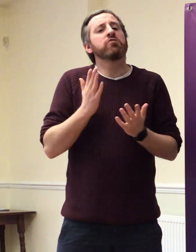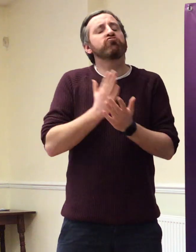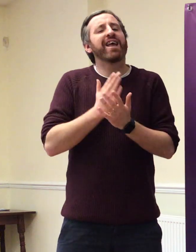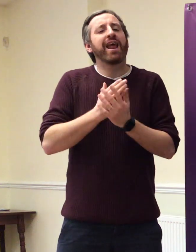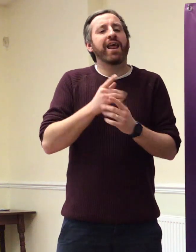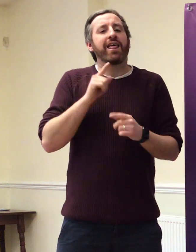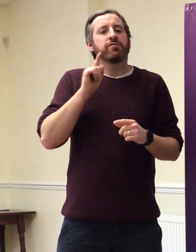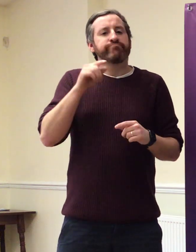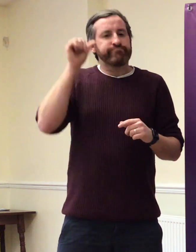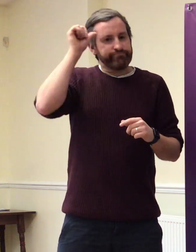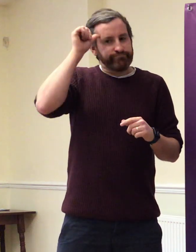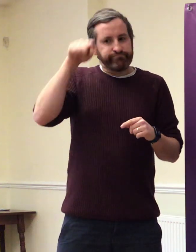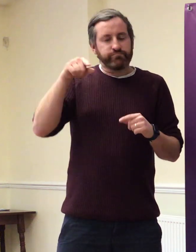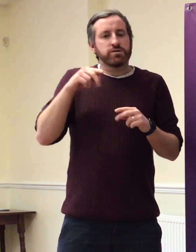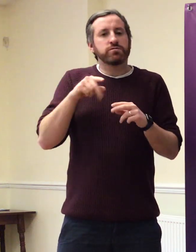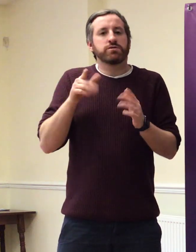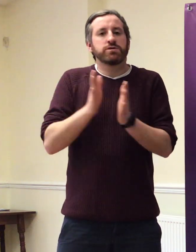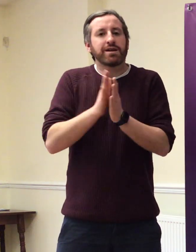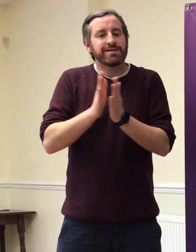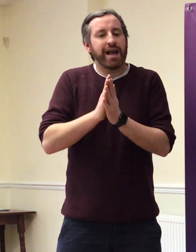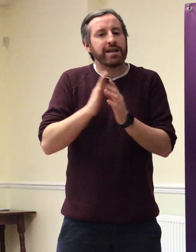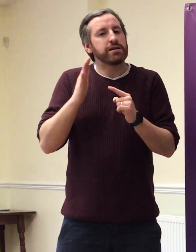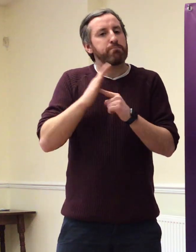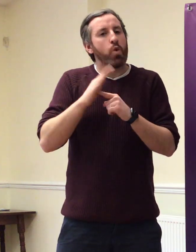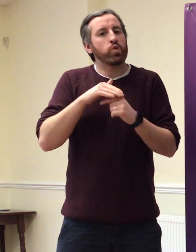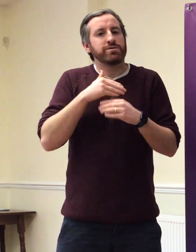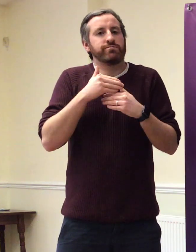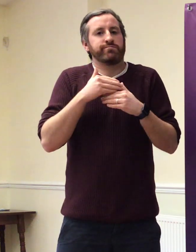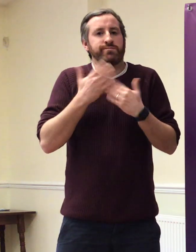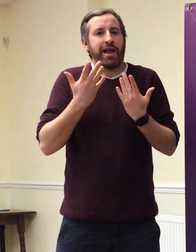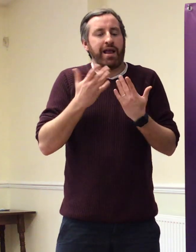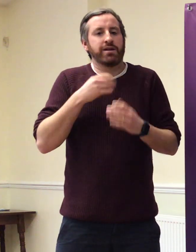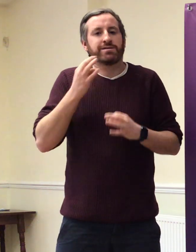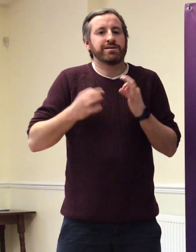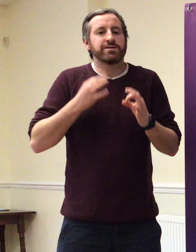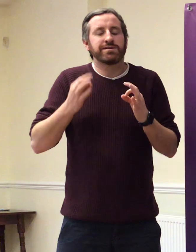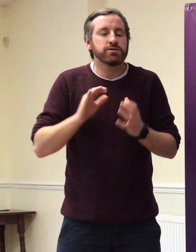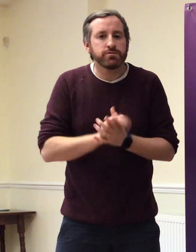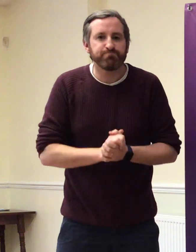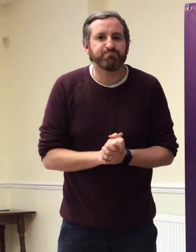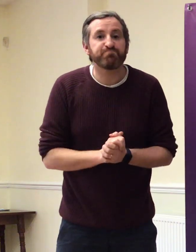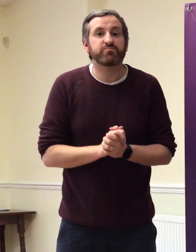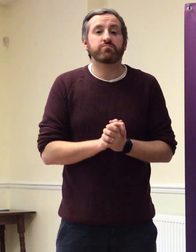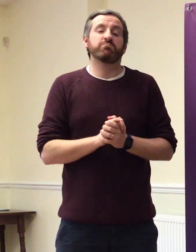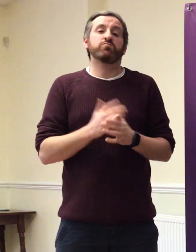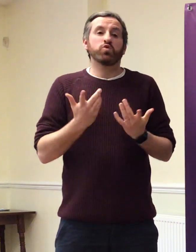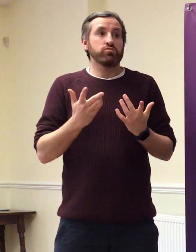Effectively, all you need to know is that all your information you fill in needs to correlate to Census day (Sunday 21st March).